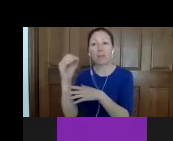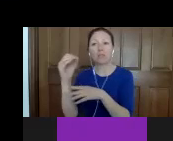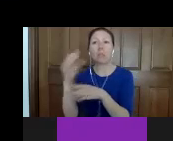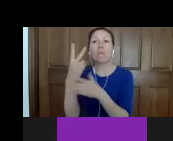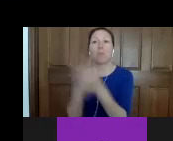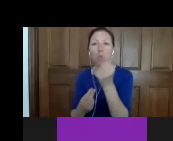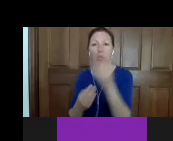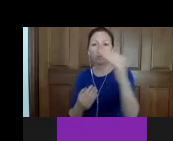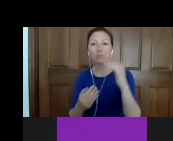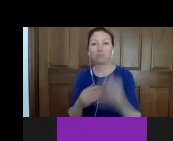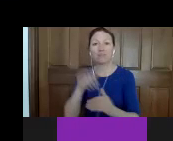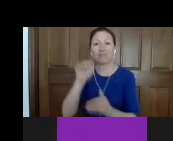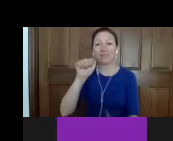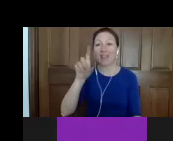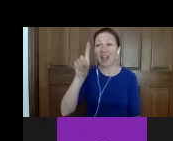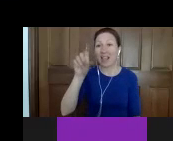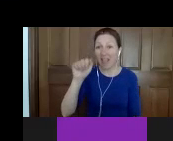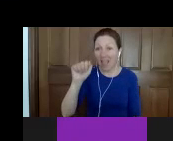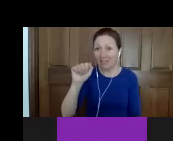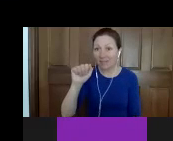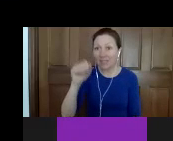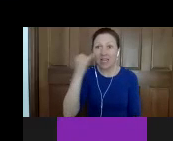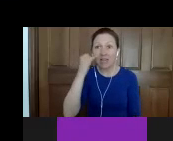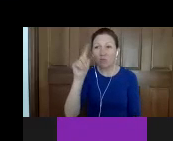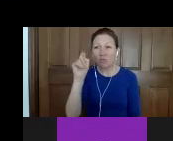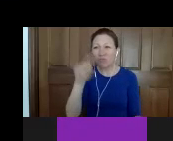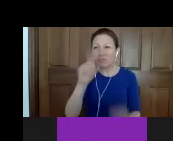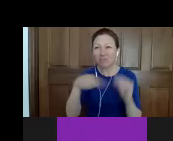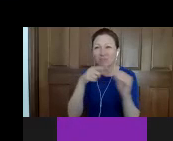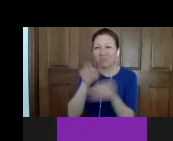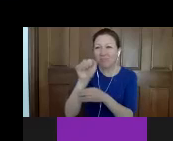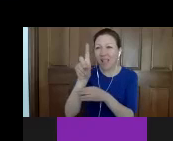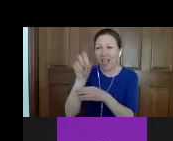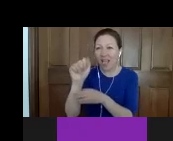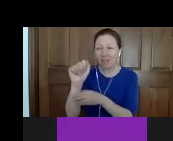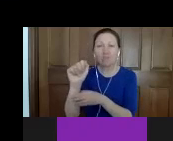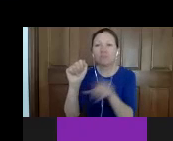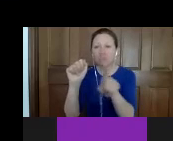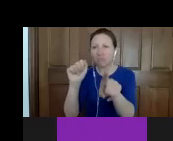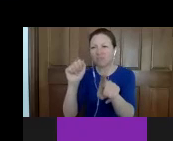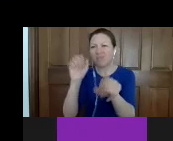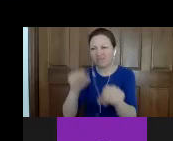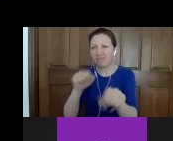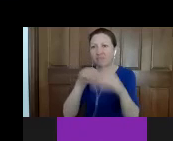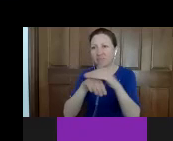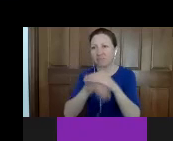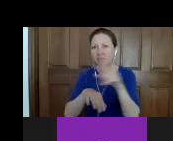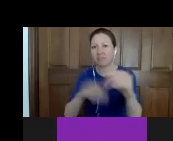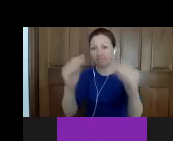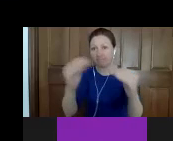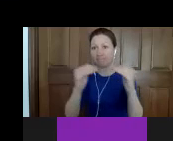Q & A website for if you have a question about